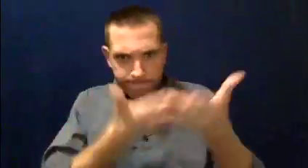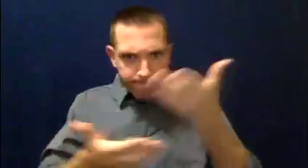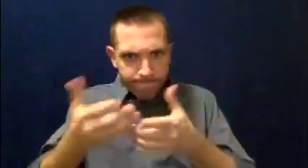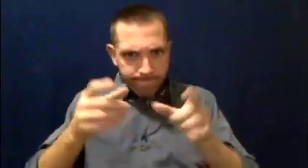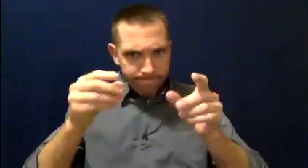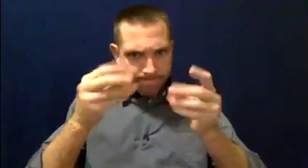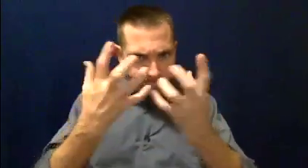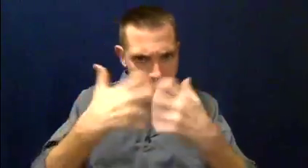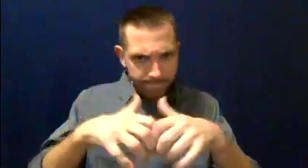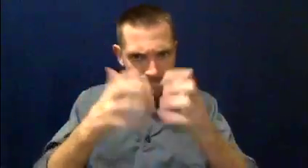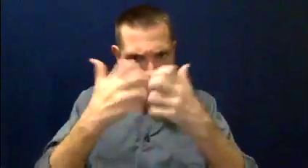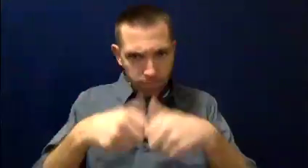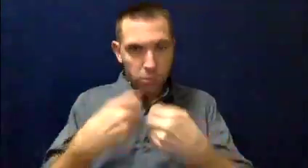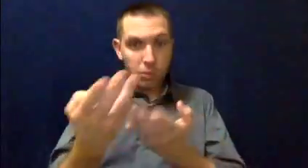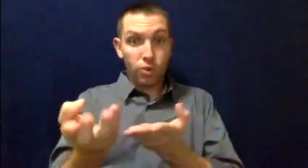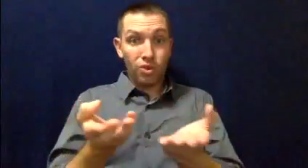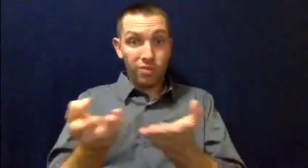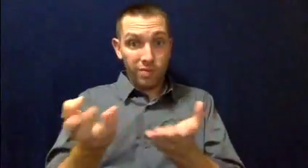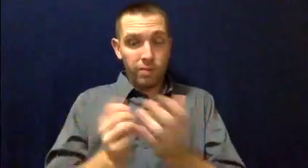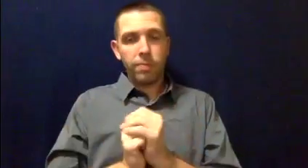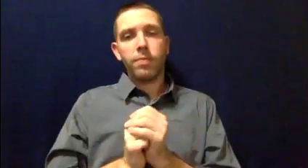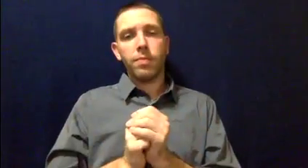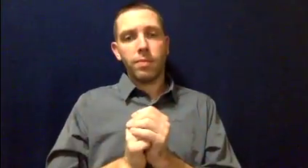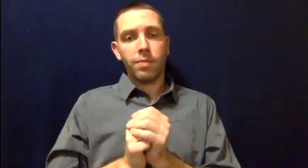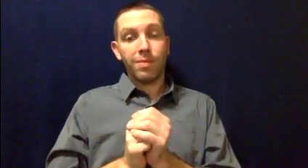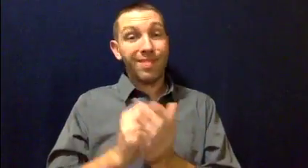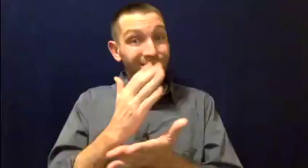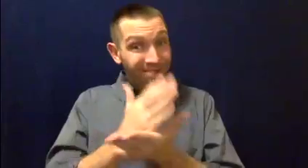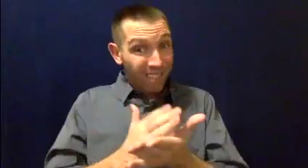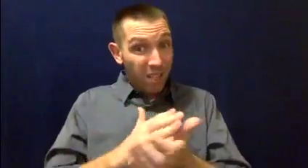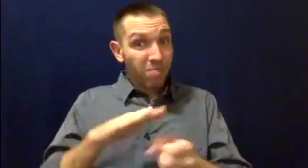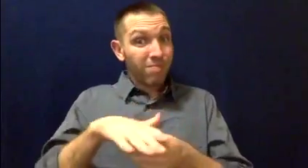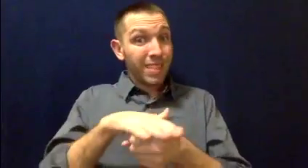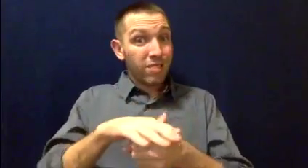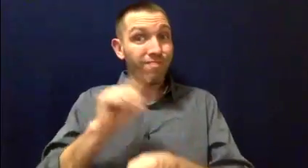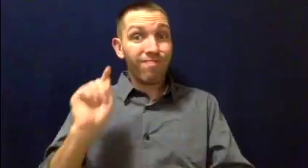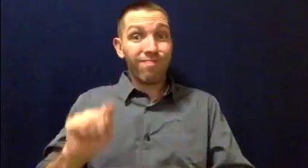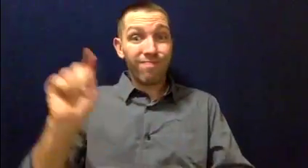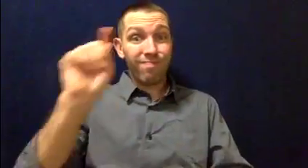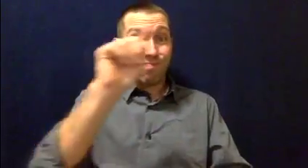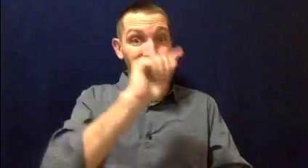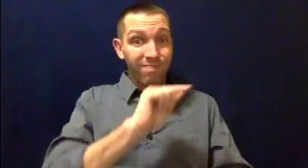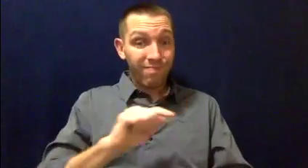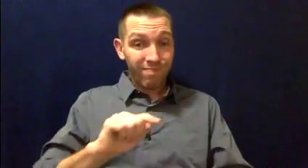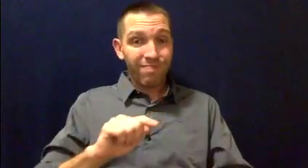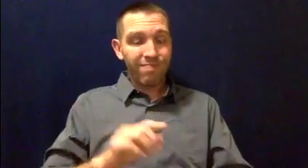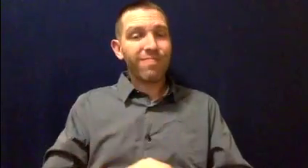and coordinate services for the child. Sadly, there are still areas around the country